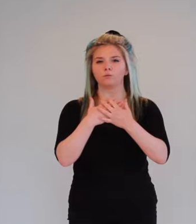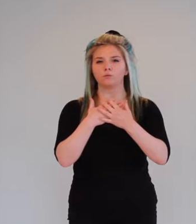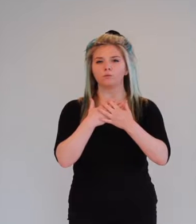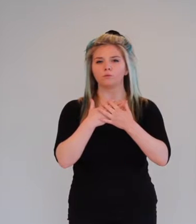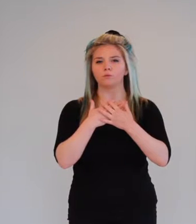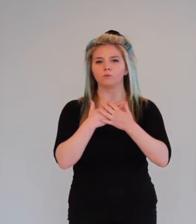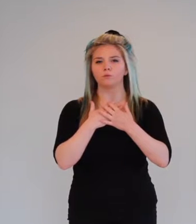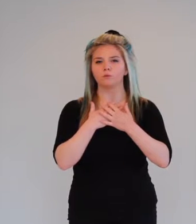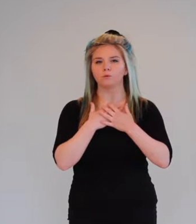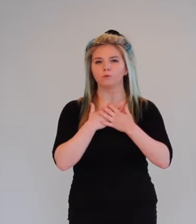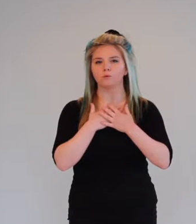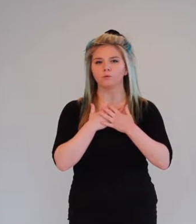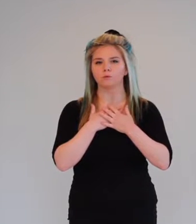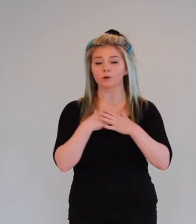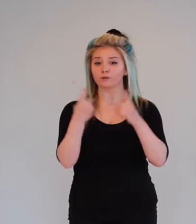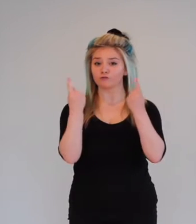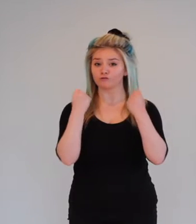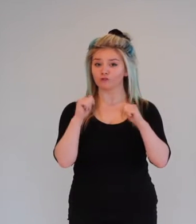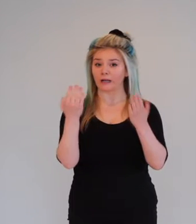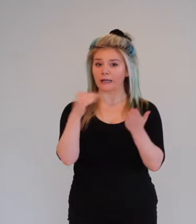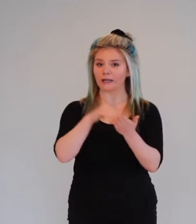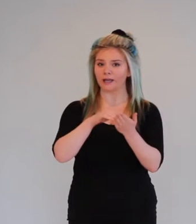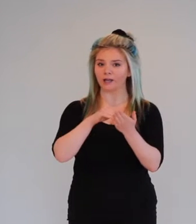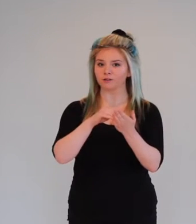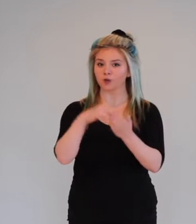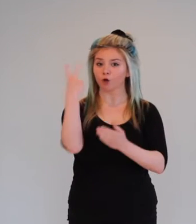and try that two more times. Natural inhale,